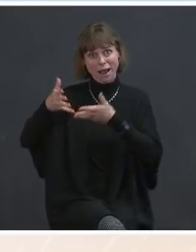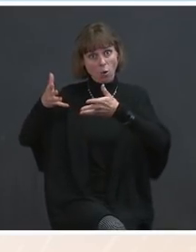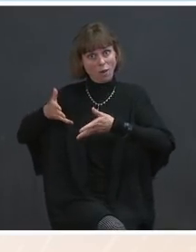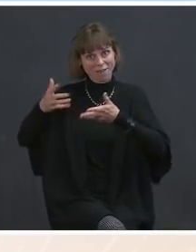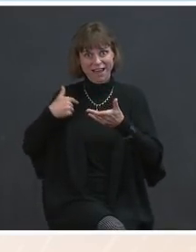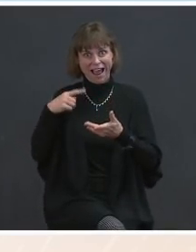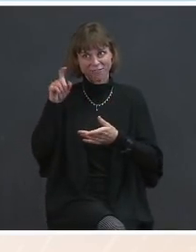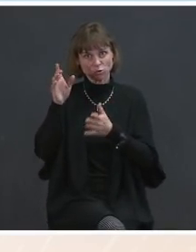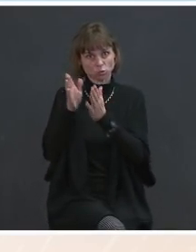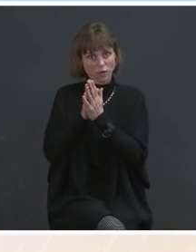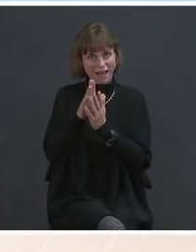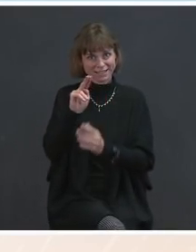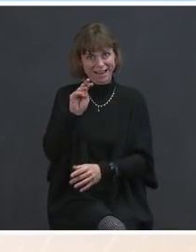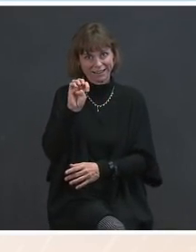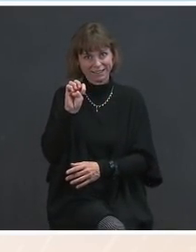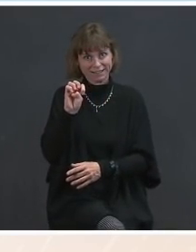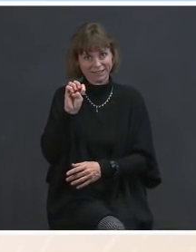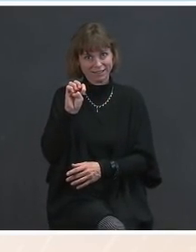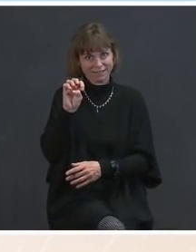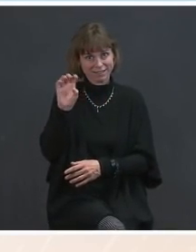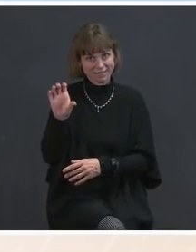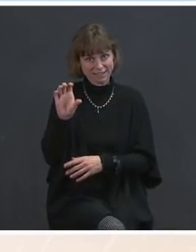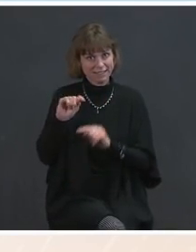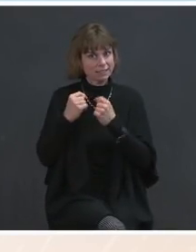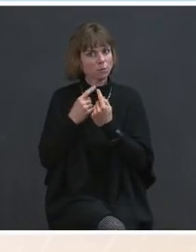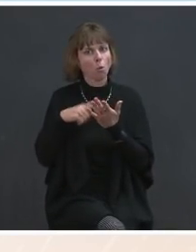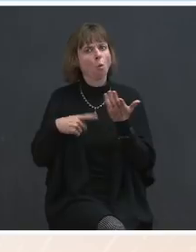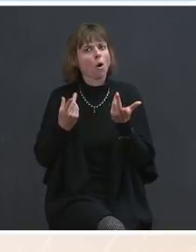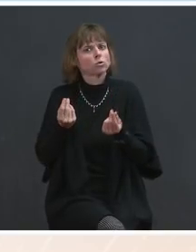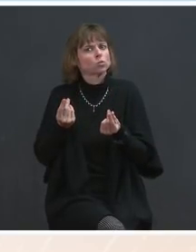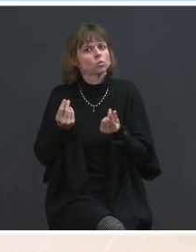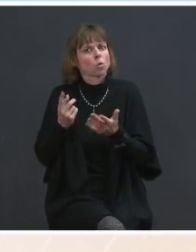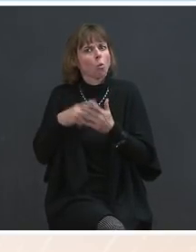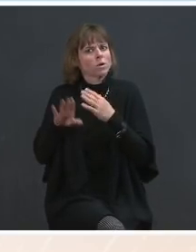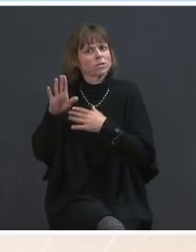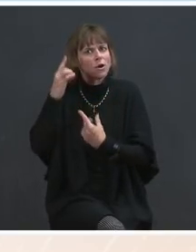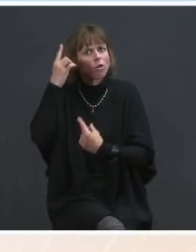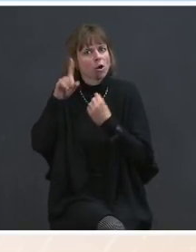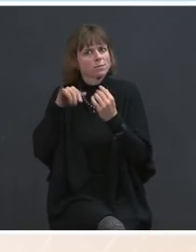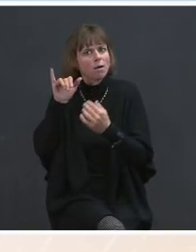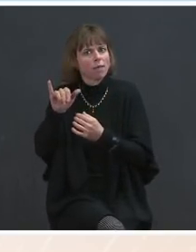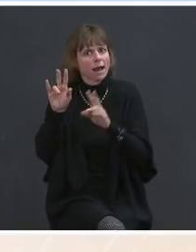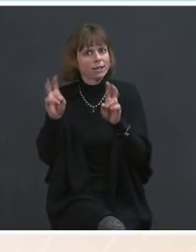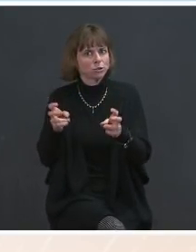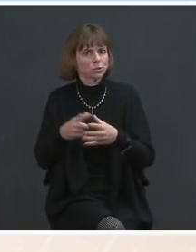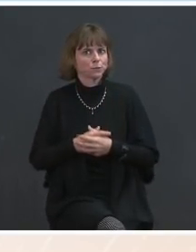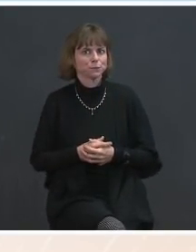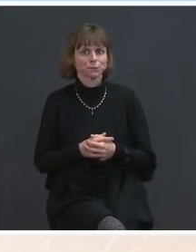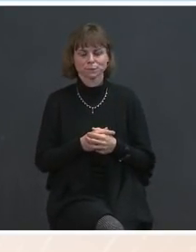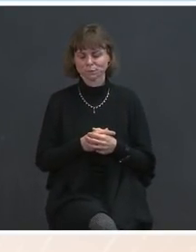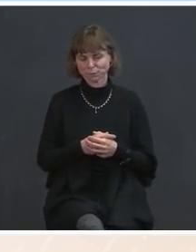if -- what considerations they have for that particular issue. Go ahead. The Press: Thank you. Appreciate it.